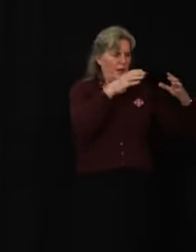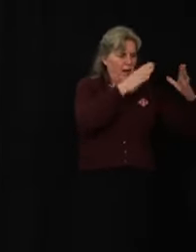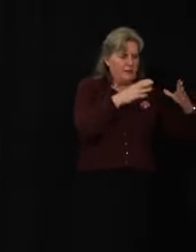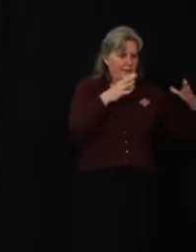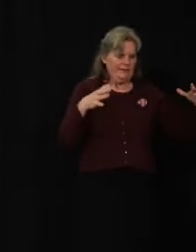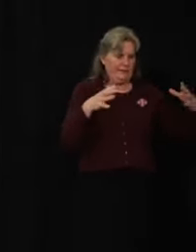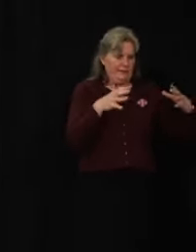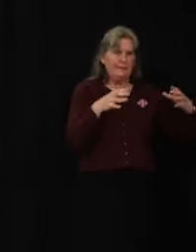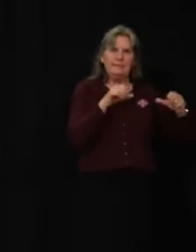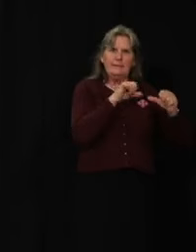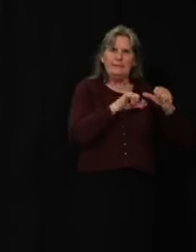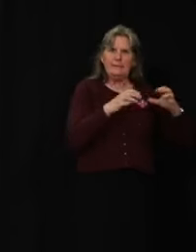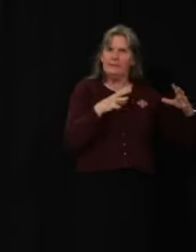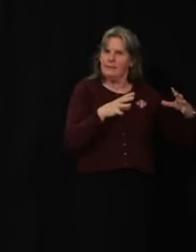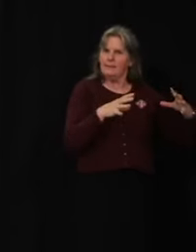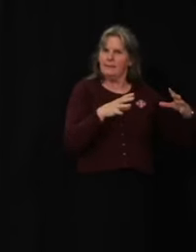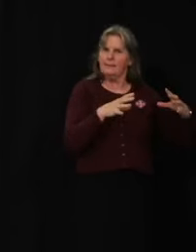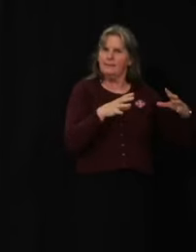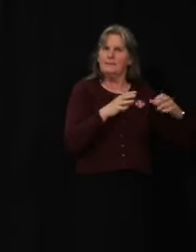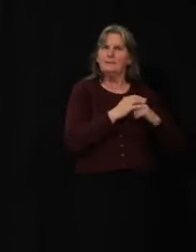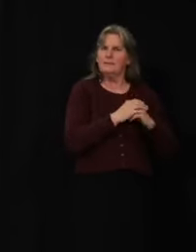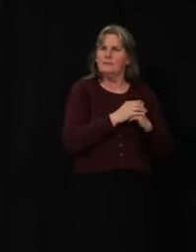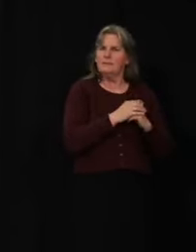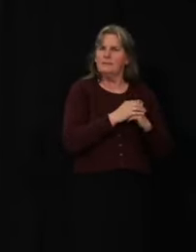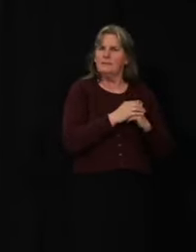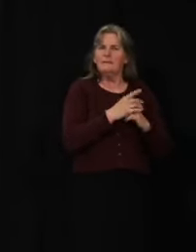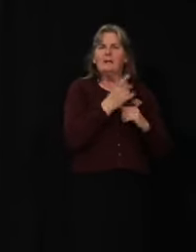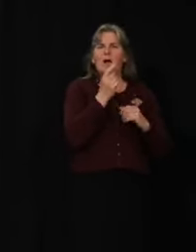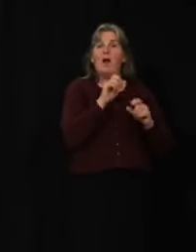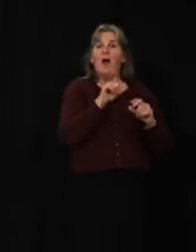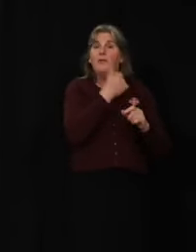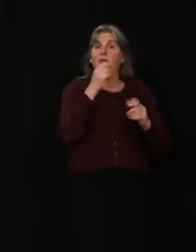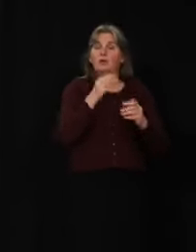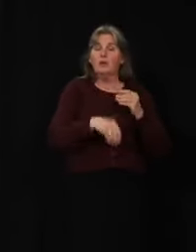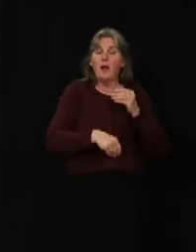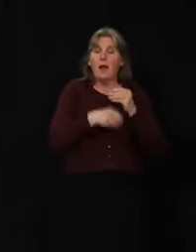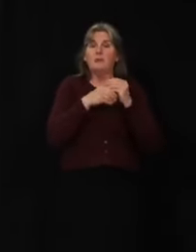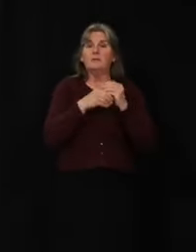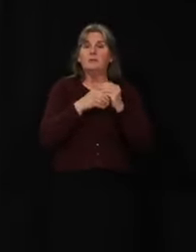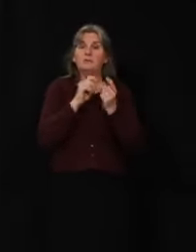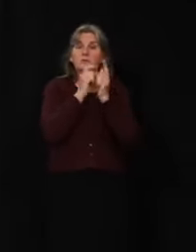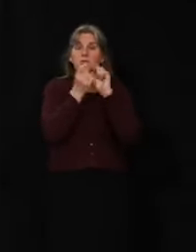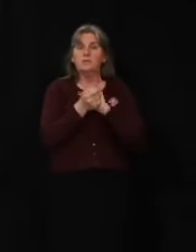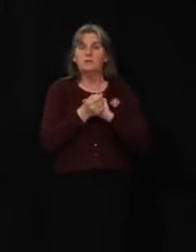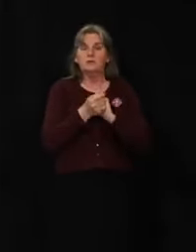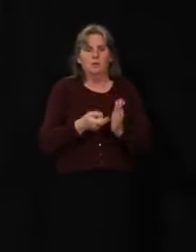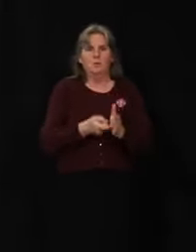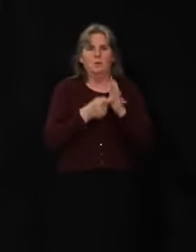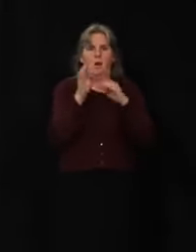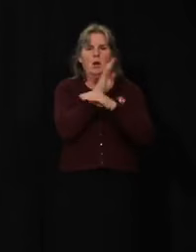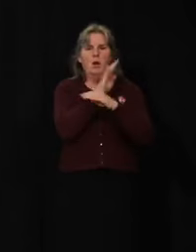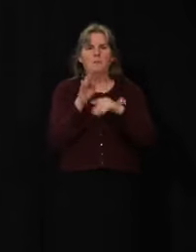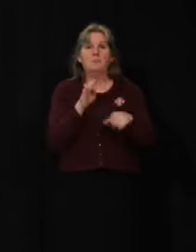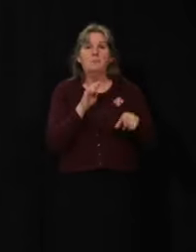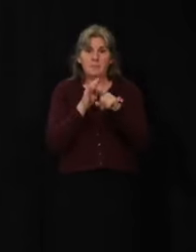Restaurants wanting to implement dining in can begin working on an operational plan based on these guidelines and will be